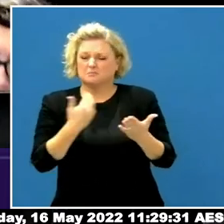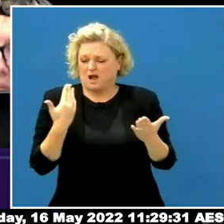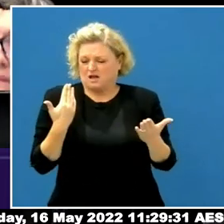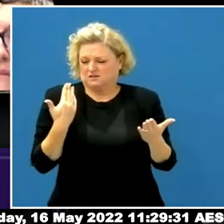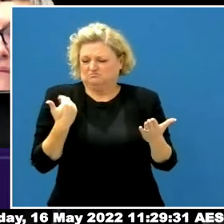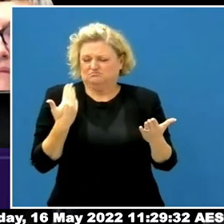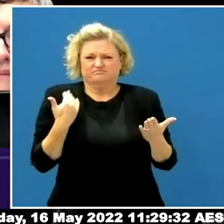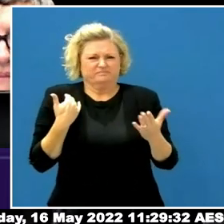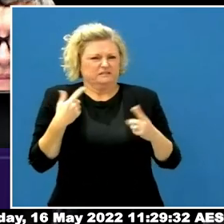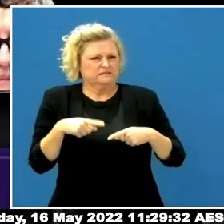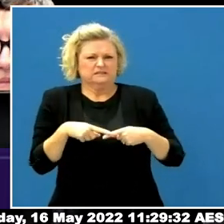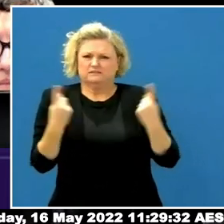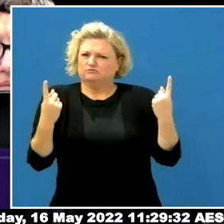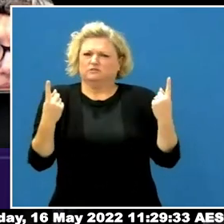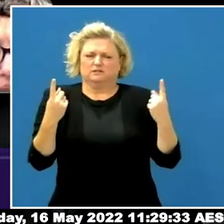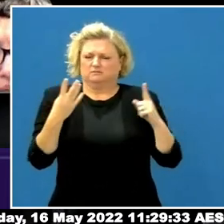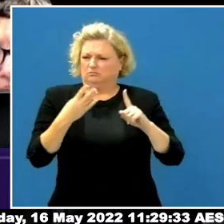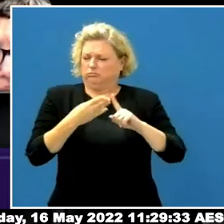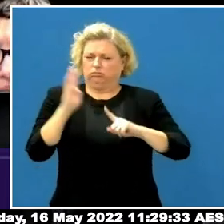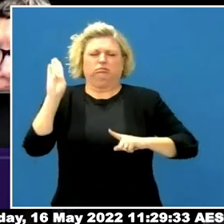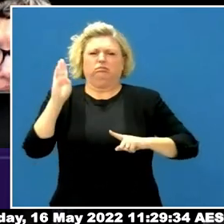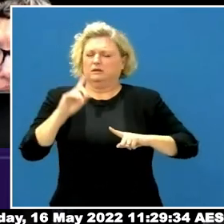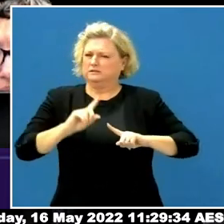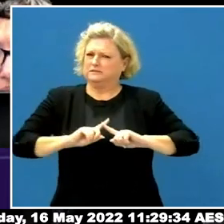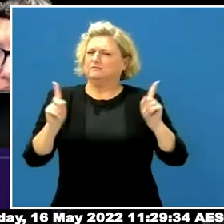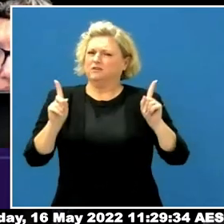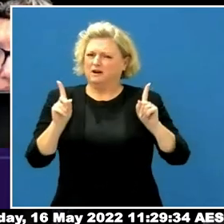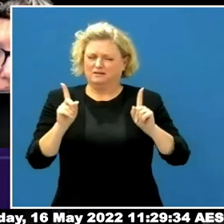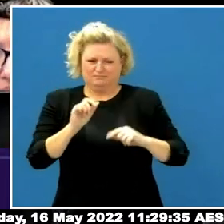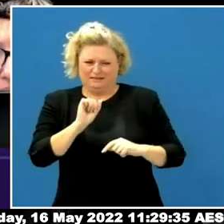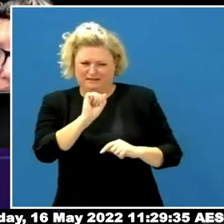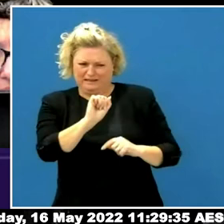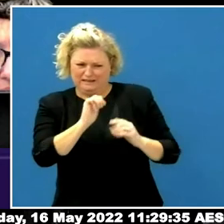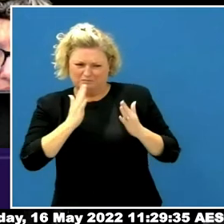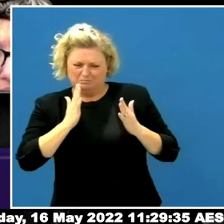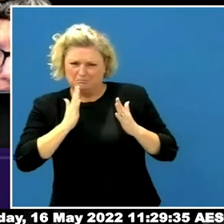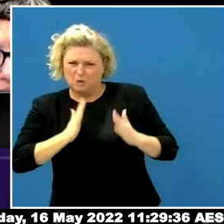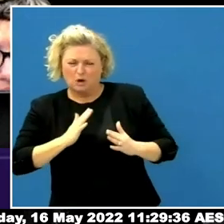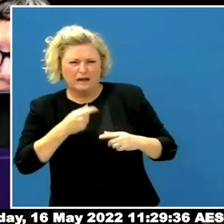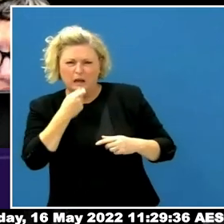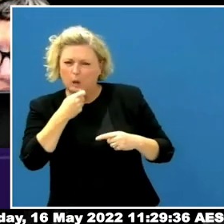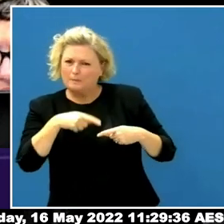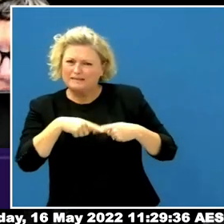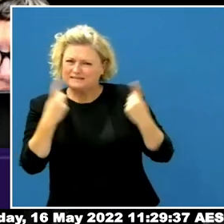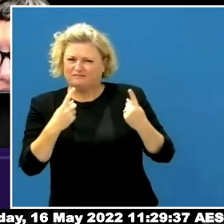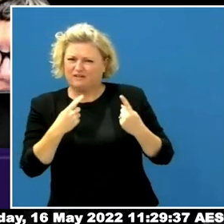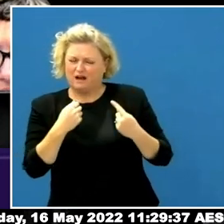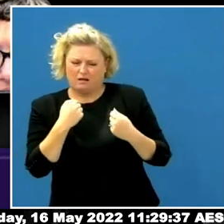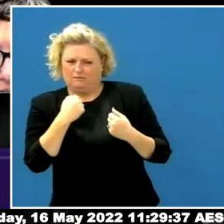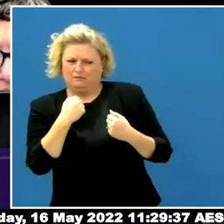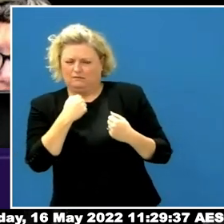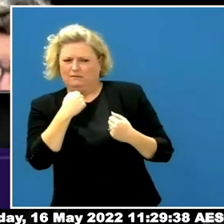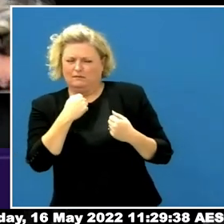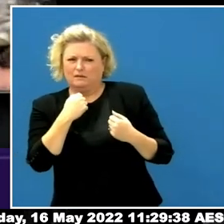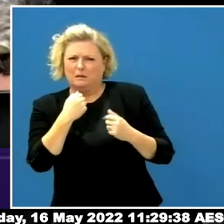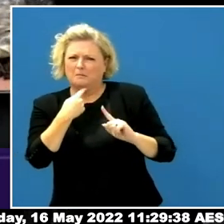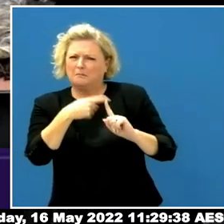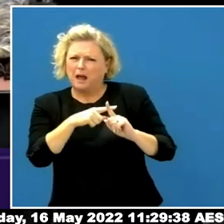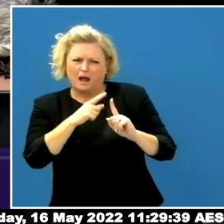He still has many twitches, doesn't like people being loud in front of him. He'll cover your mouth.